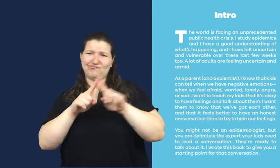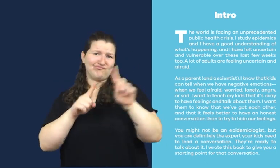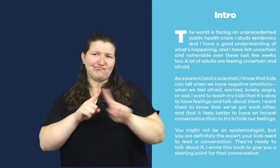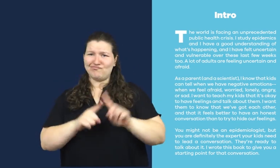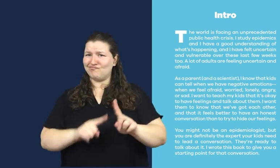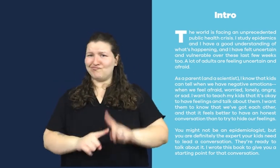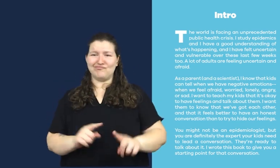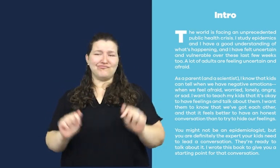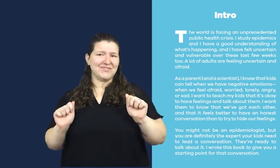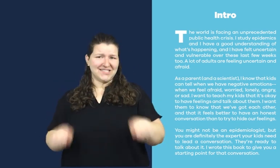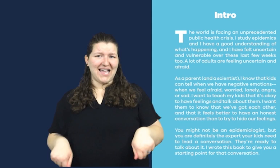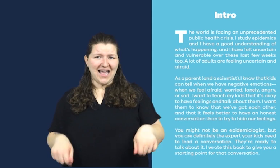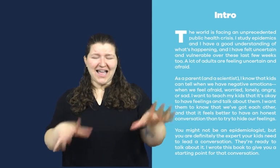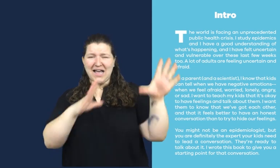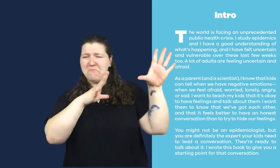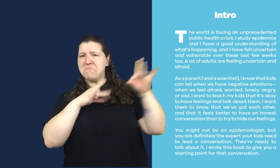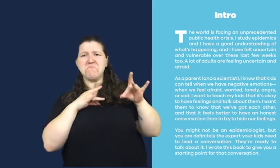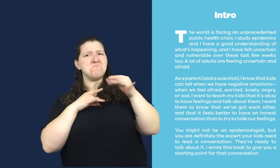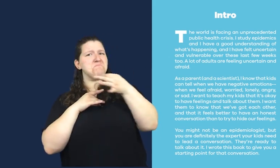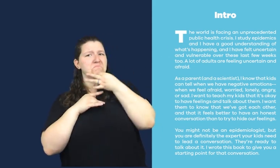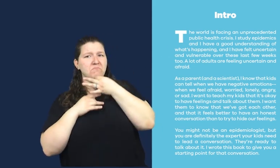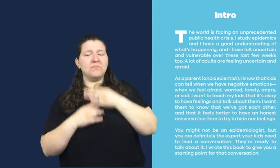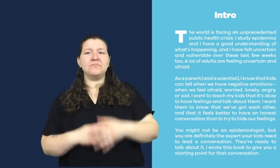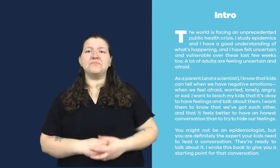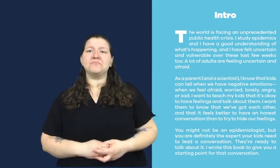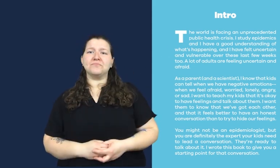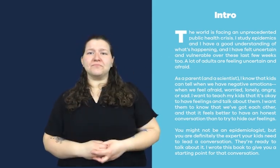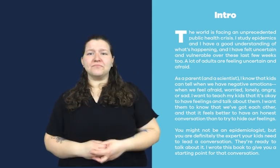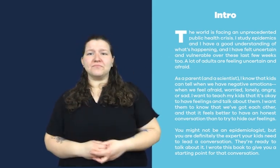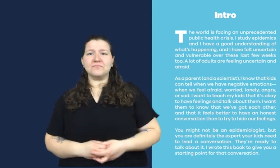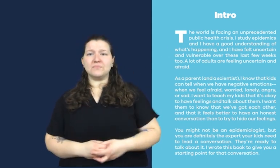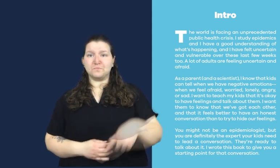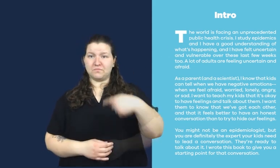lonely, angry or sad.